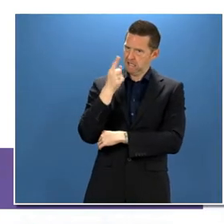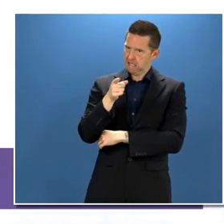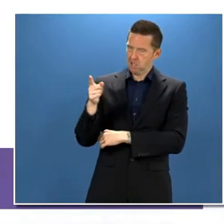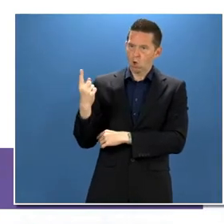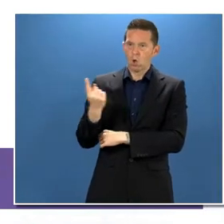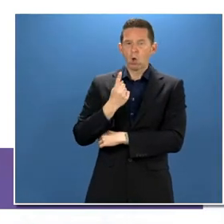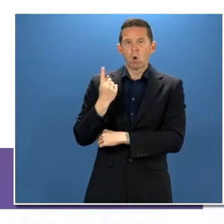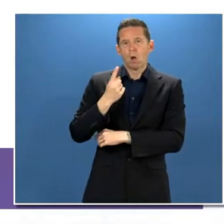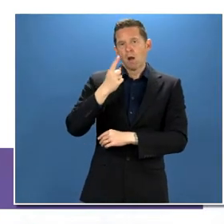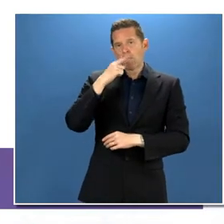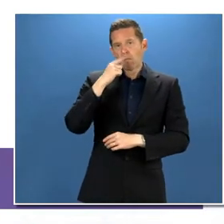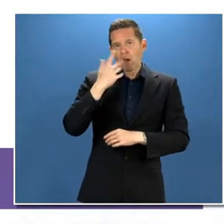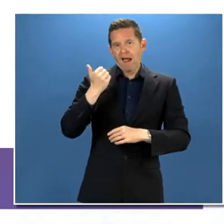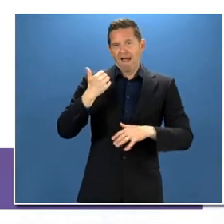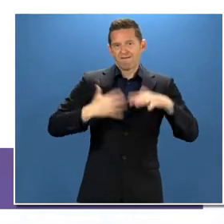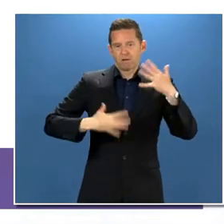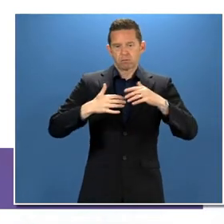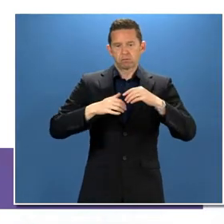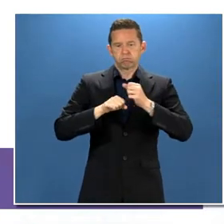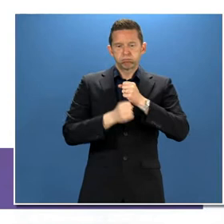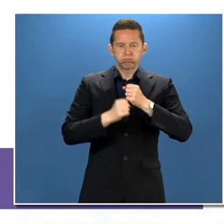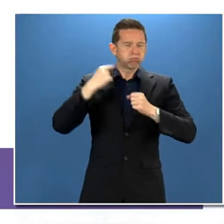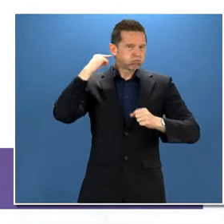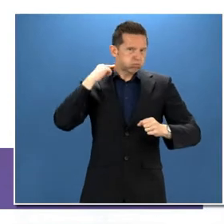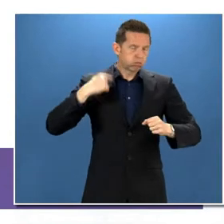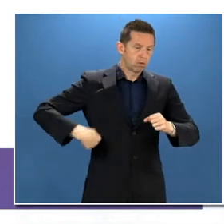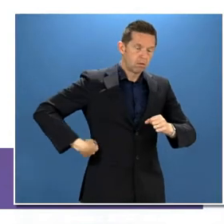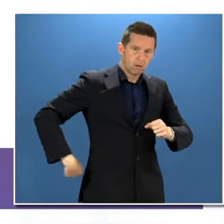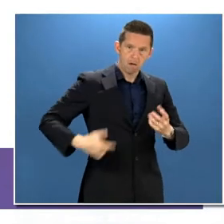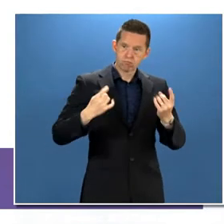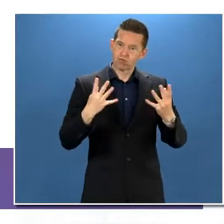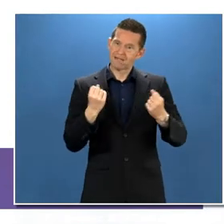without support networks around them and the challenges that they faced and it